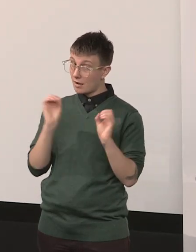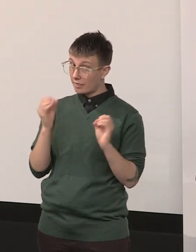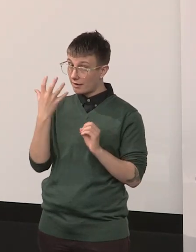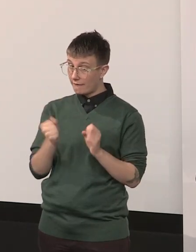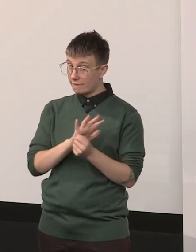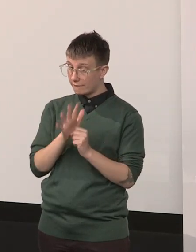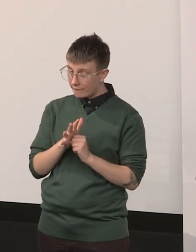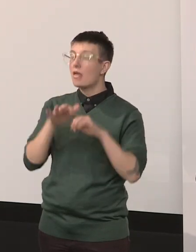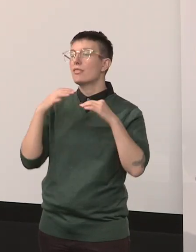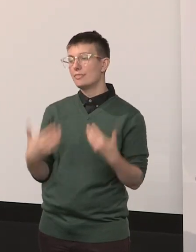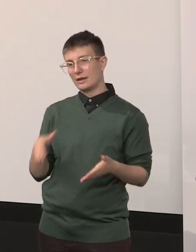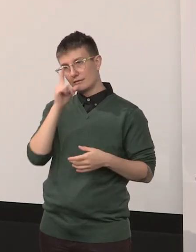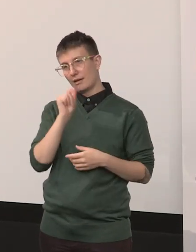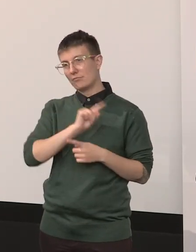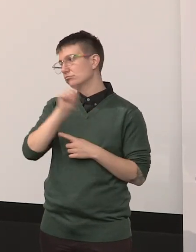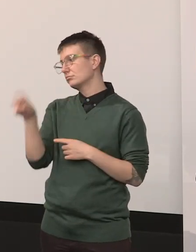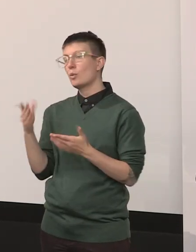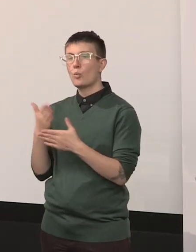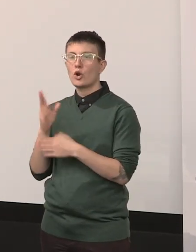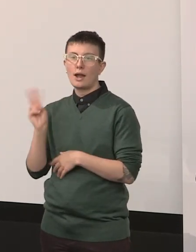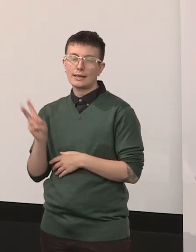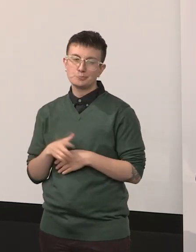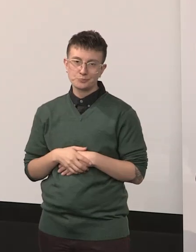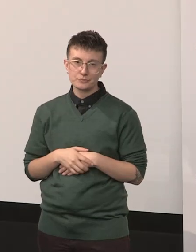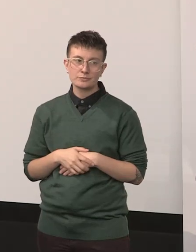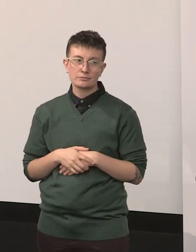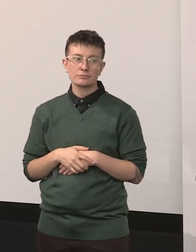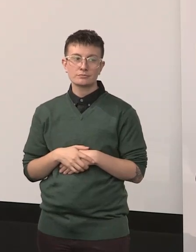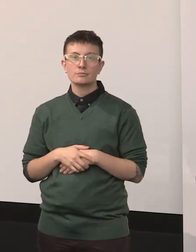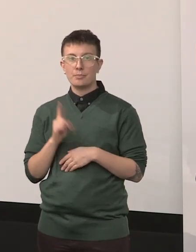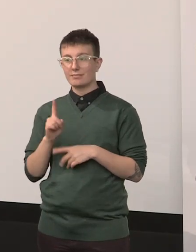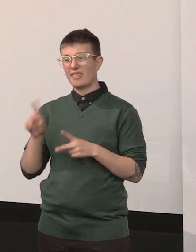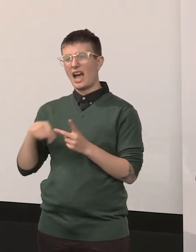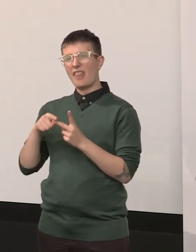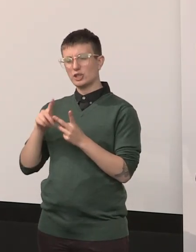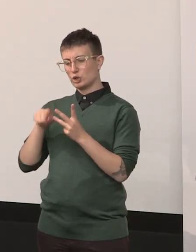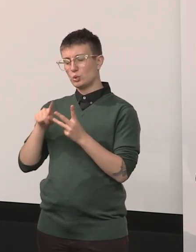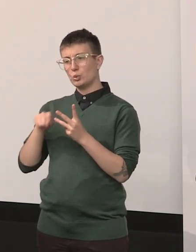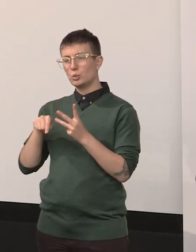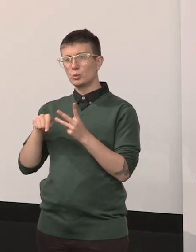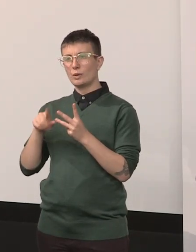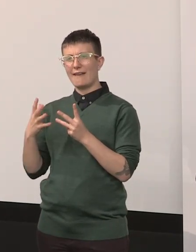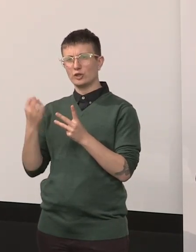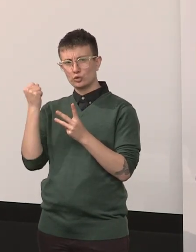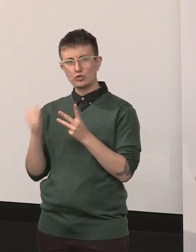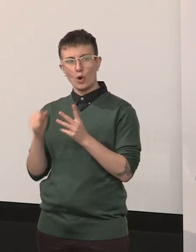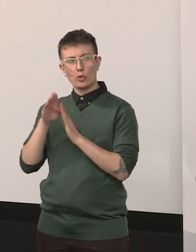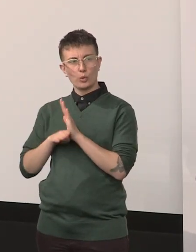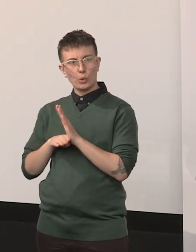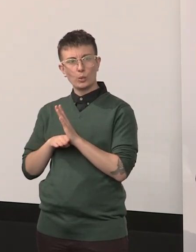return a negative test before they are then allowed to go into the community. The other two long-haul additional